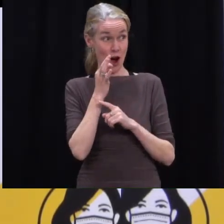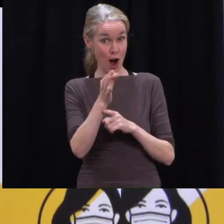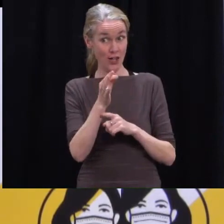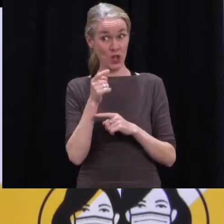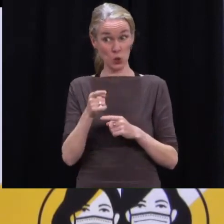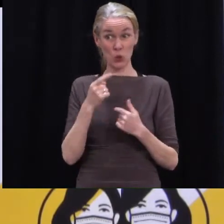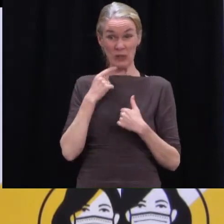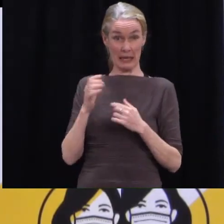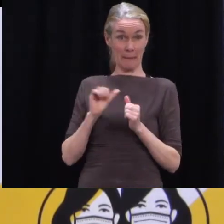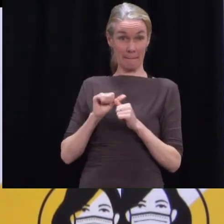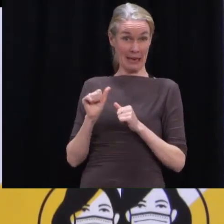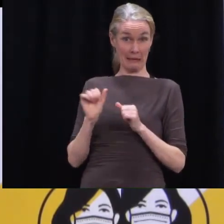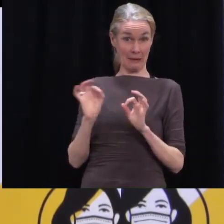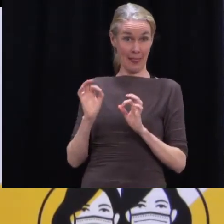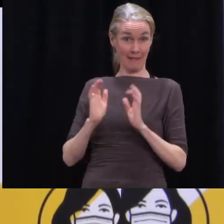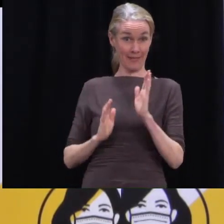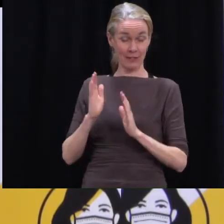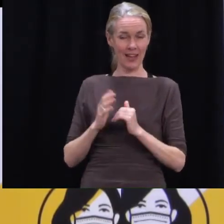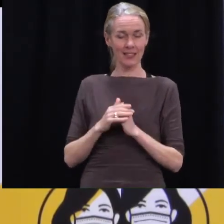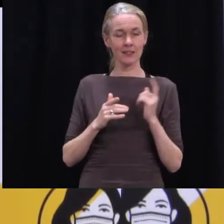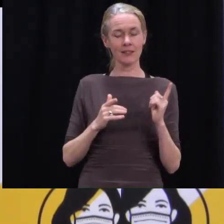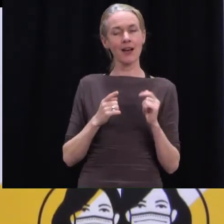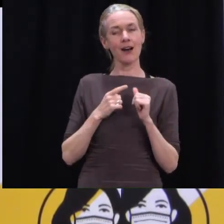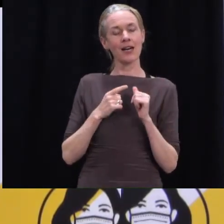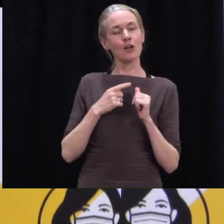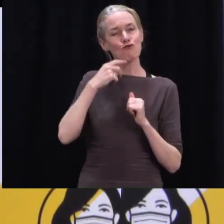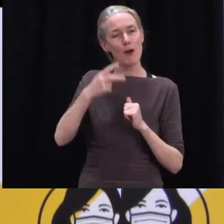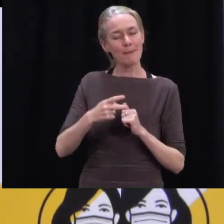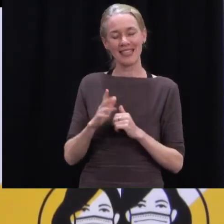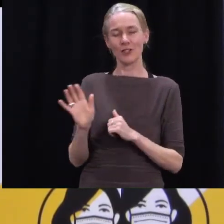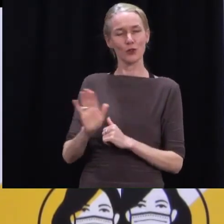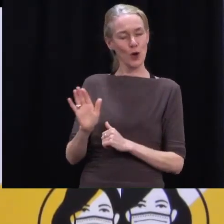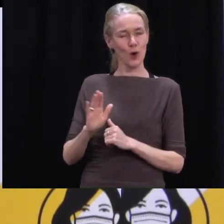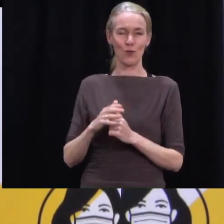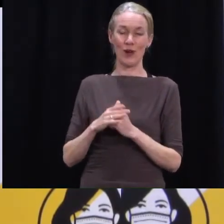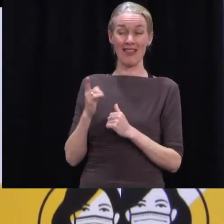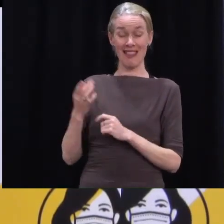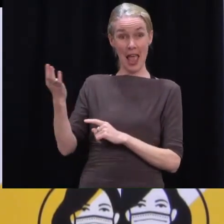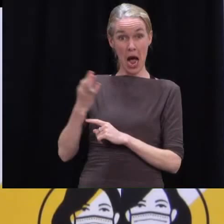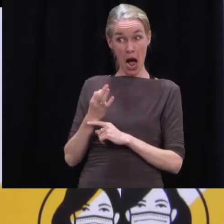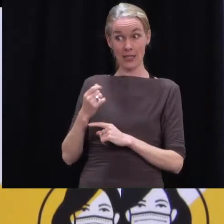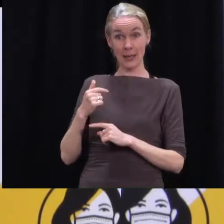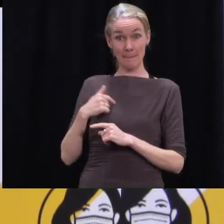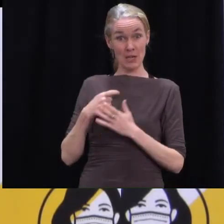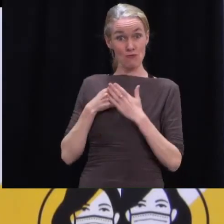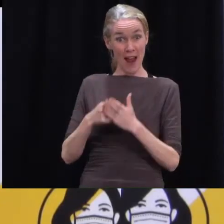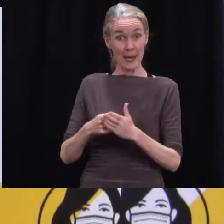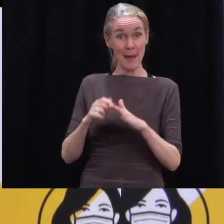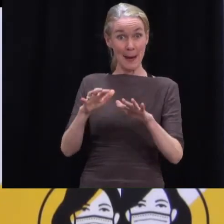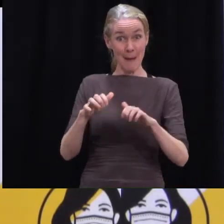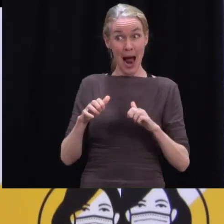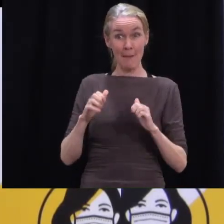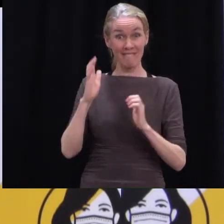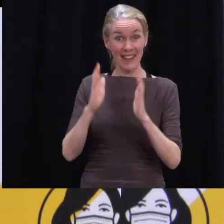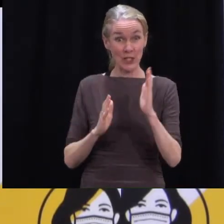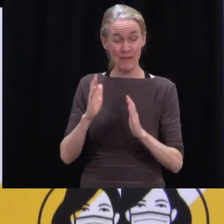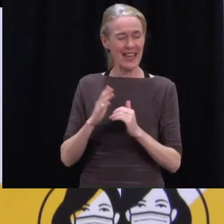help reduce the risk of any transmission. >> Was your recommendation that zero was a safe number in the debating